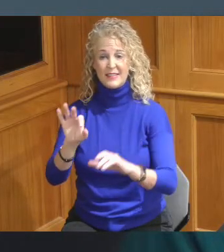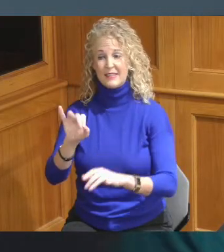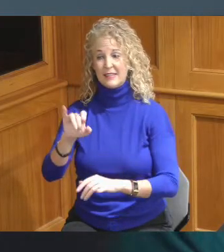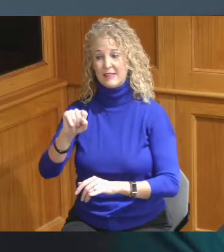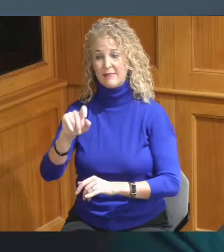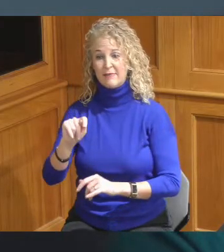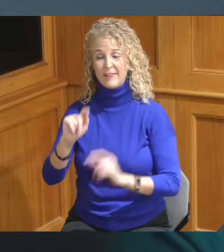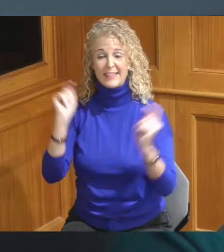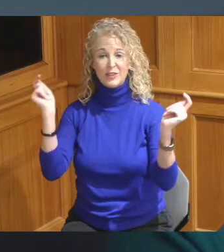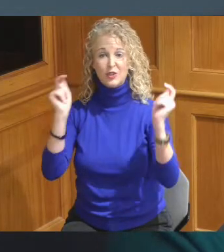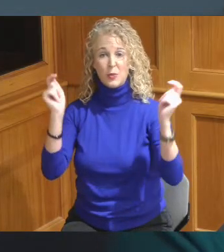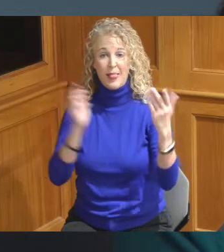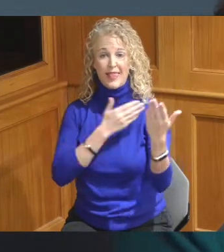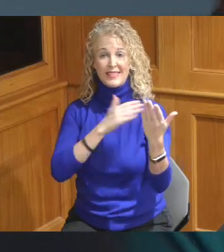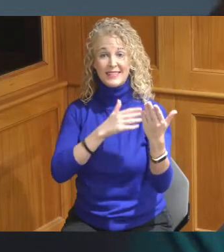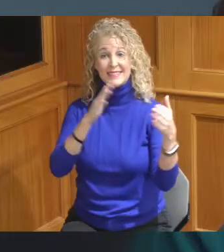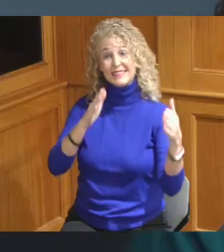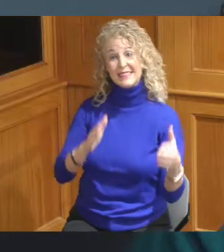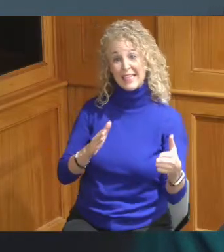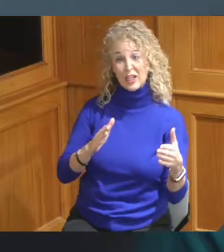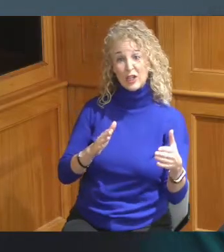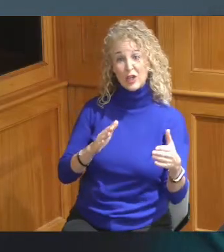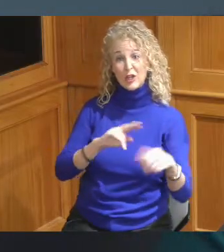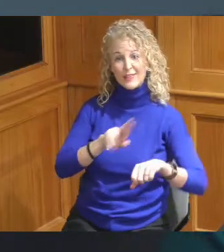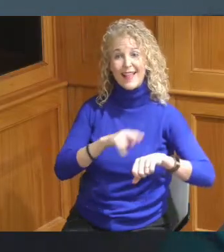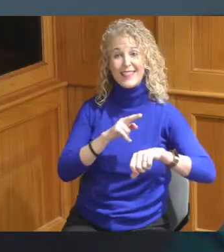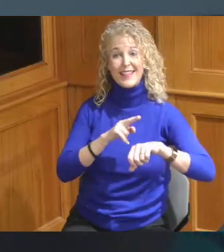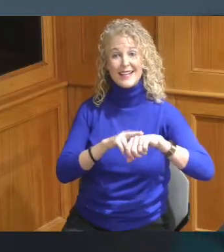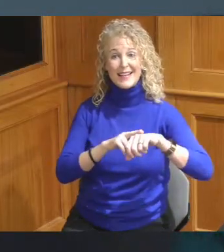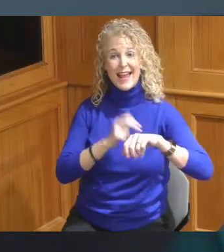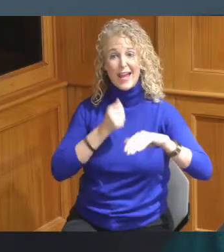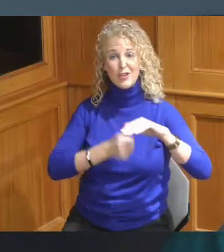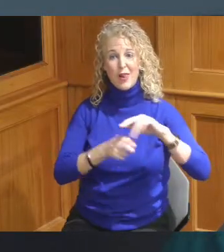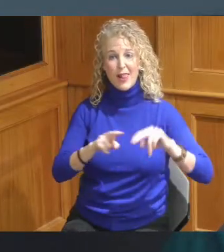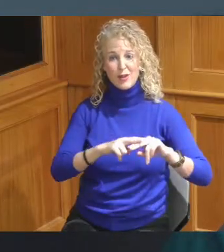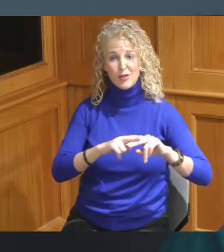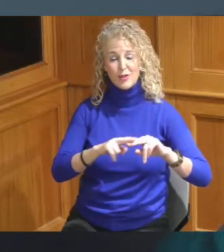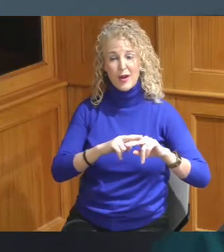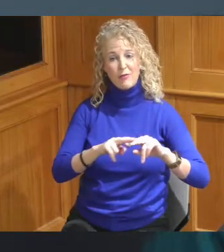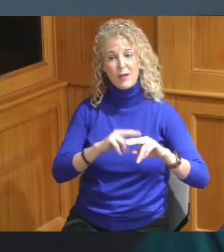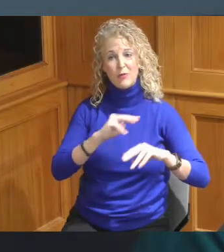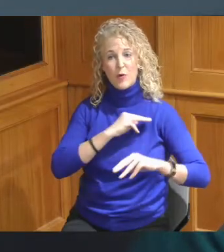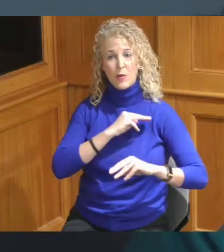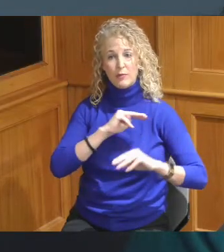are coming to town. They'll be at the National Underground Railroad this Sunday. of course,